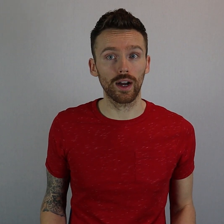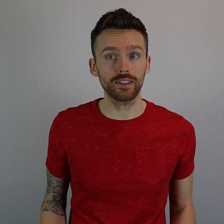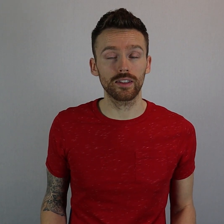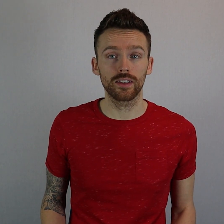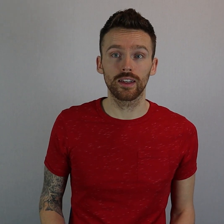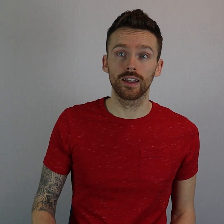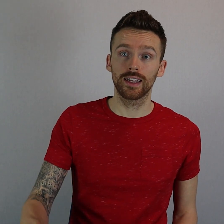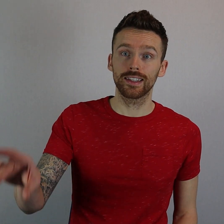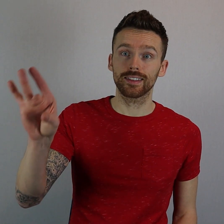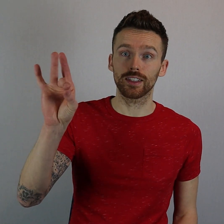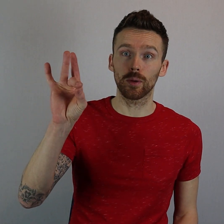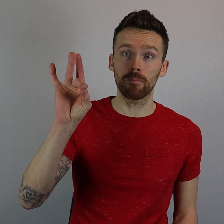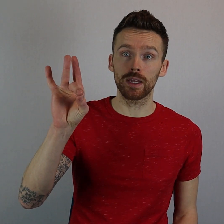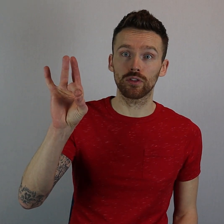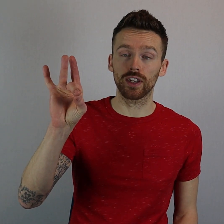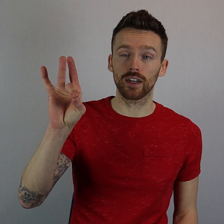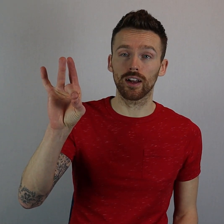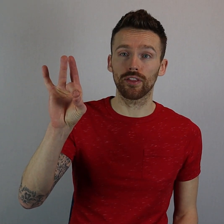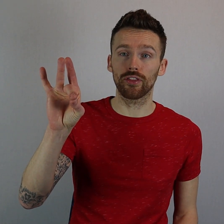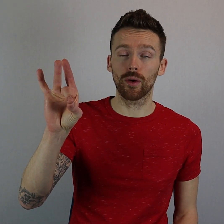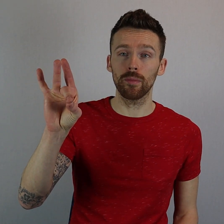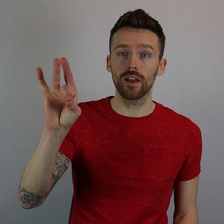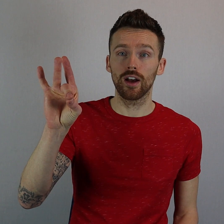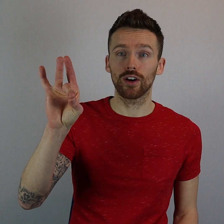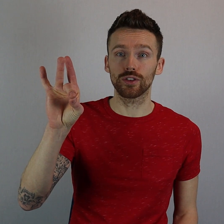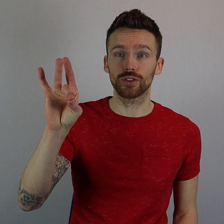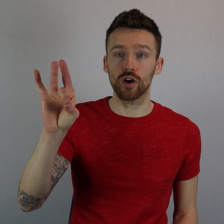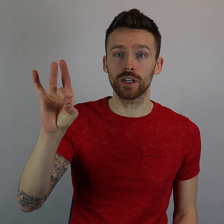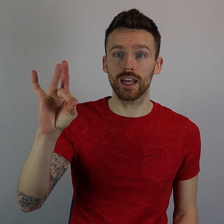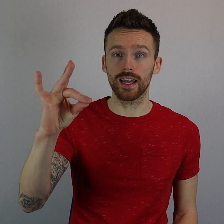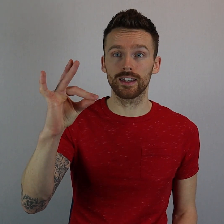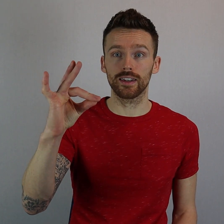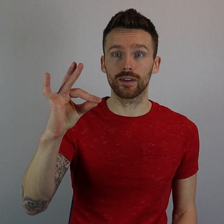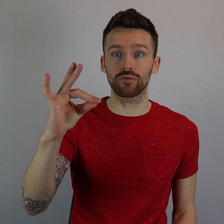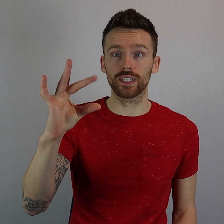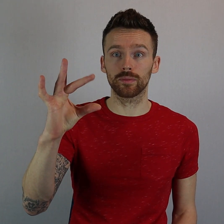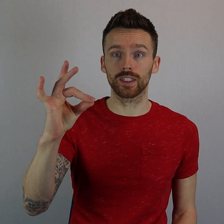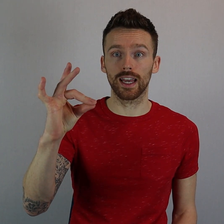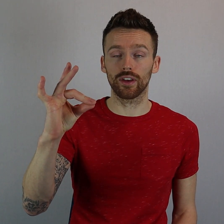white. Take your middle finger and thumb on your dominant hand and bring them together.